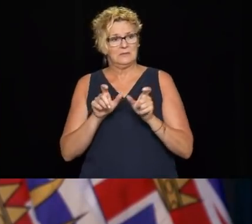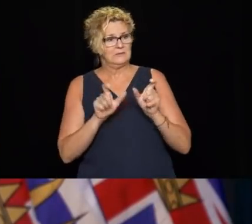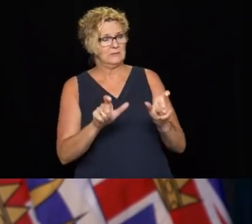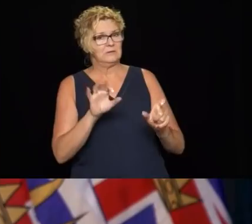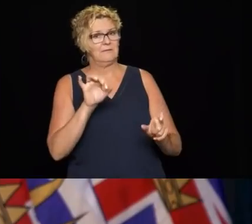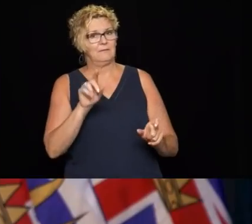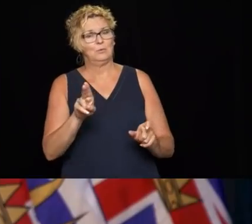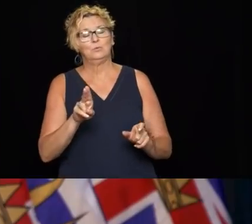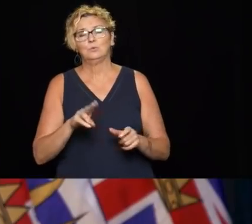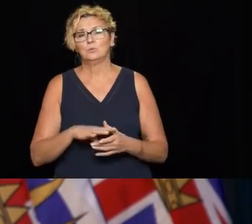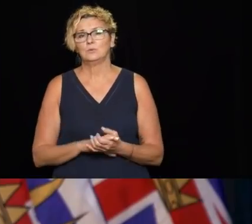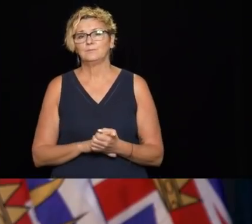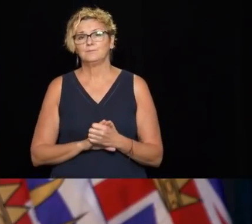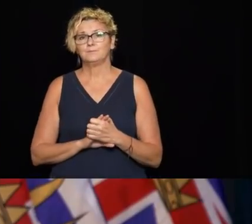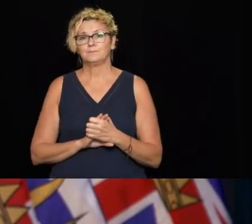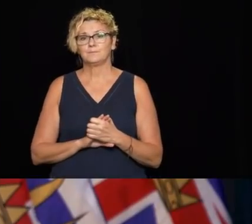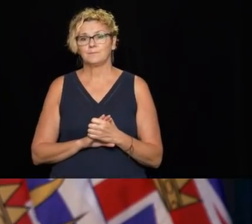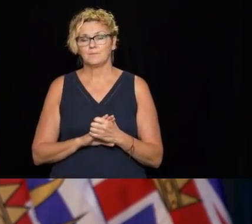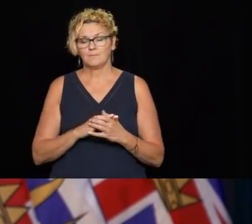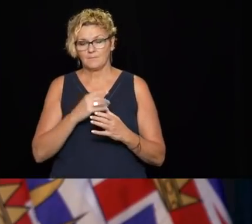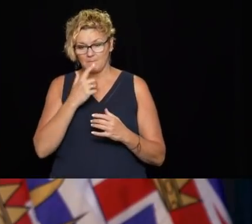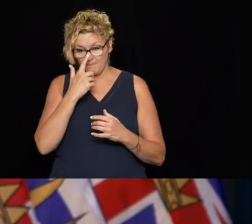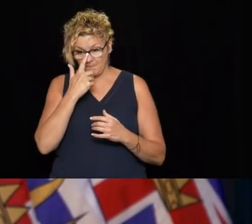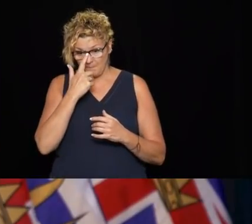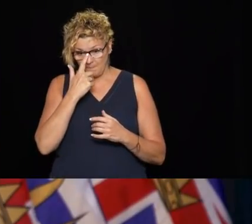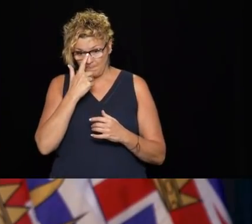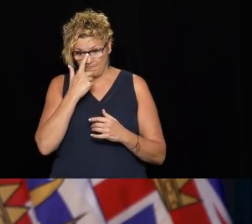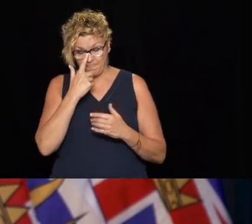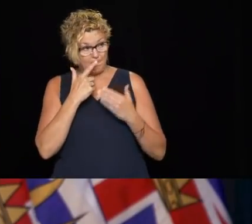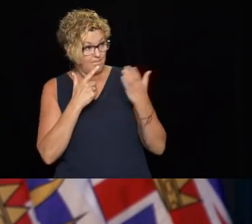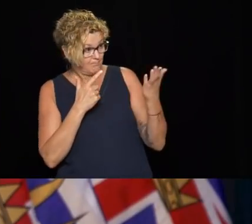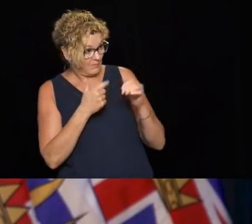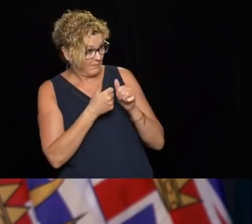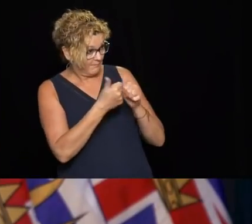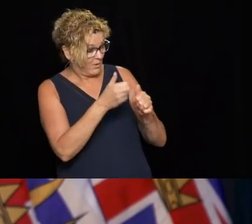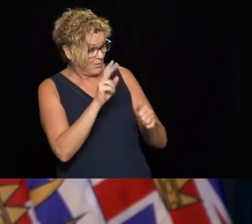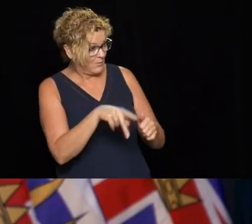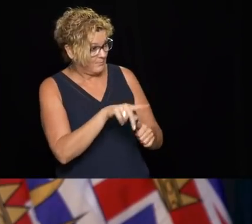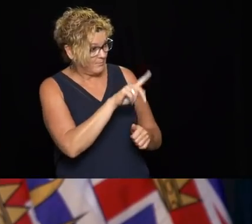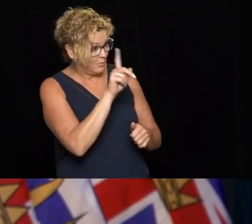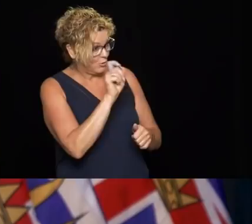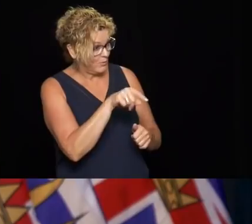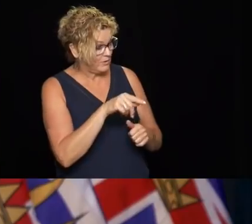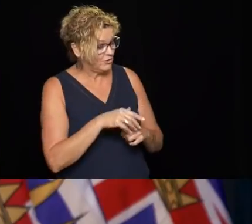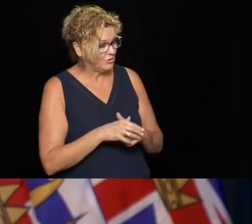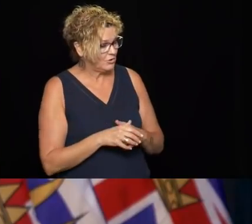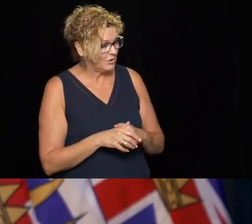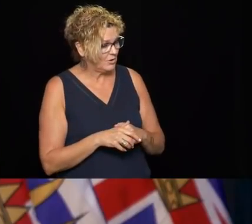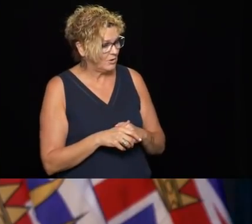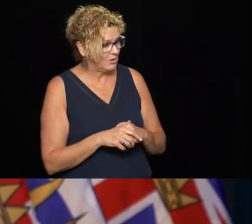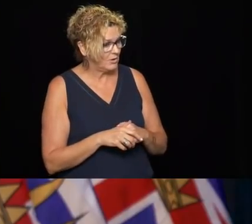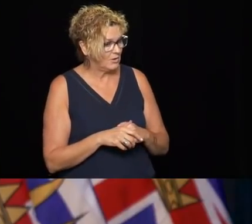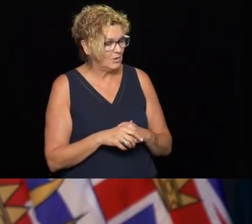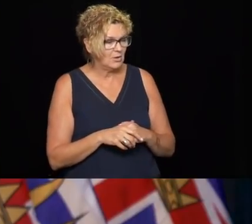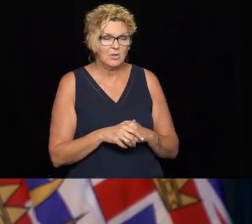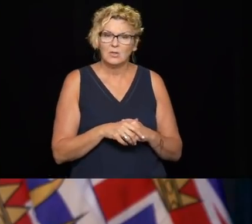protect ourselves and our families and our communities from the influenza as well. So we can continue to keep this balance in the coming months.